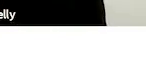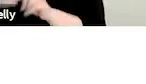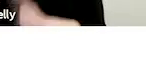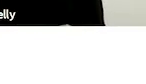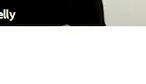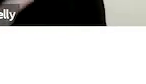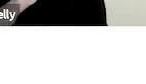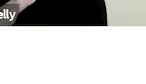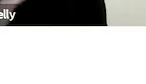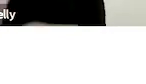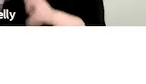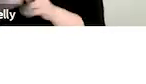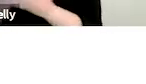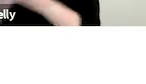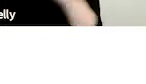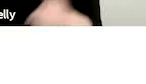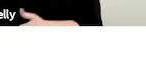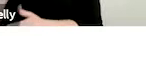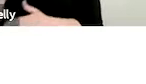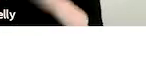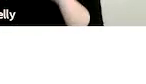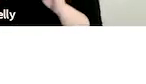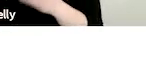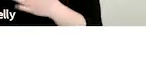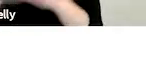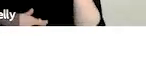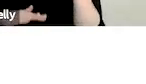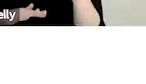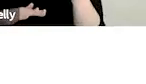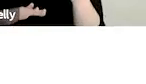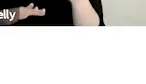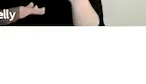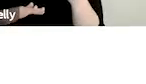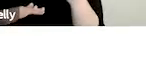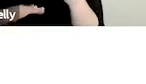Unfortunately it's still one of those things that is not happening regularly and there are some